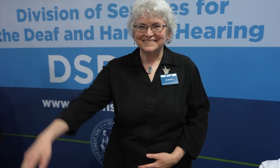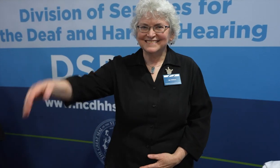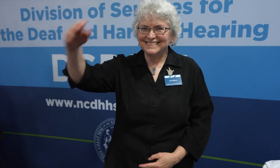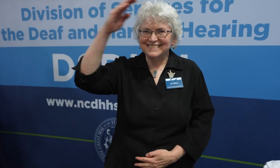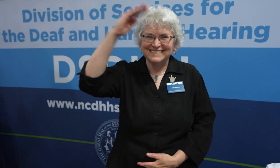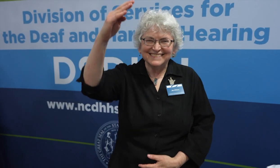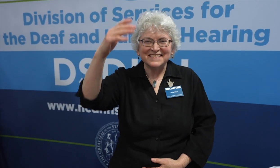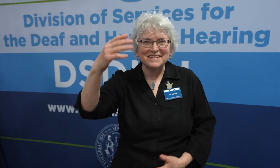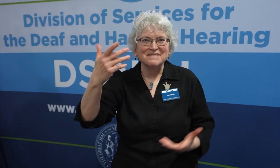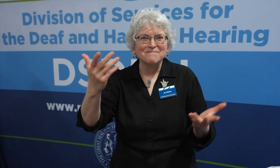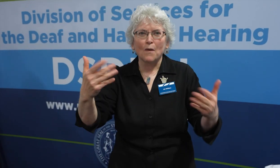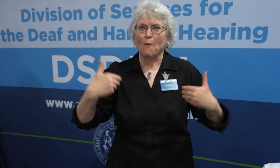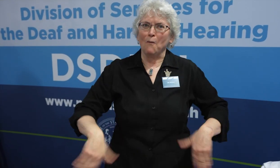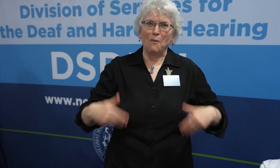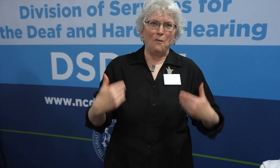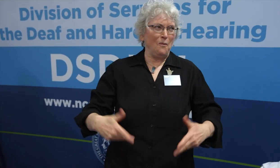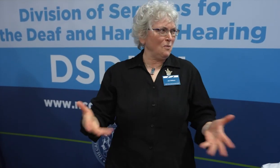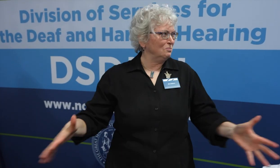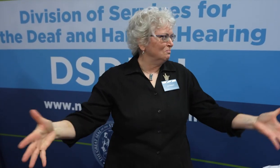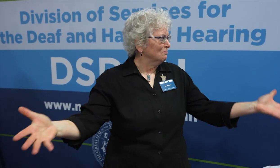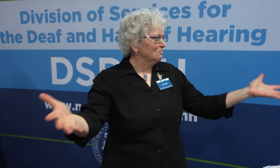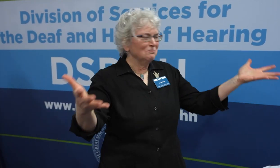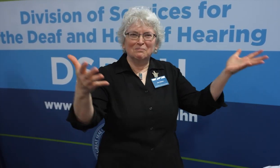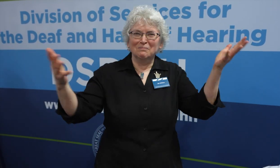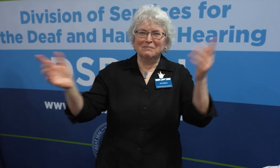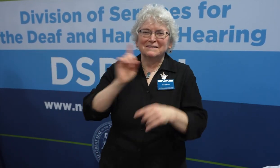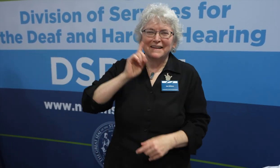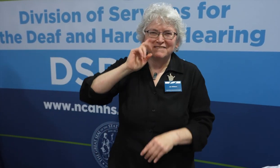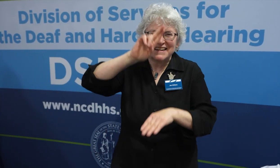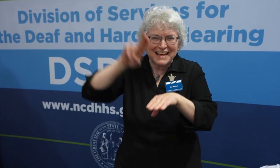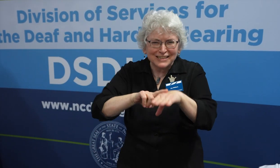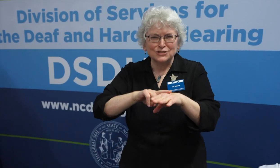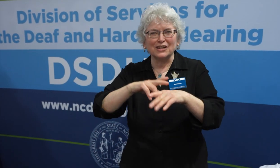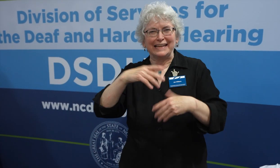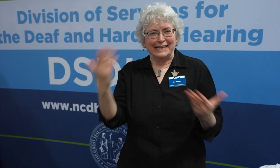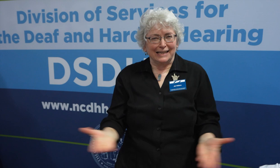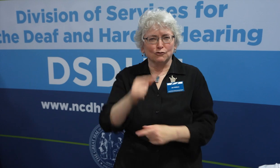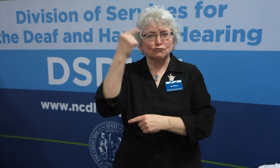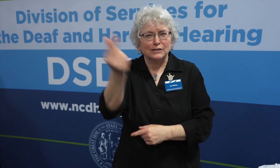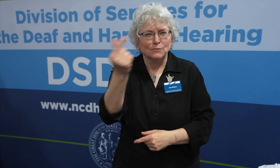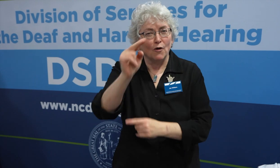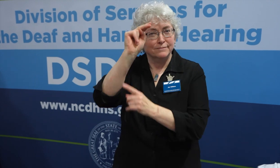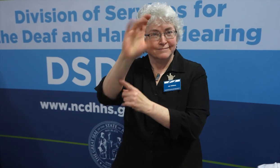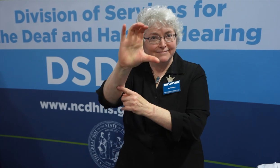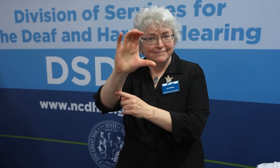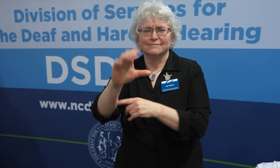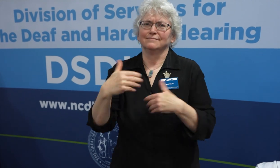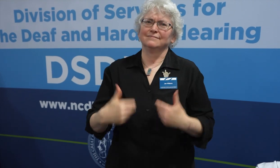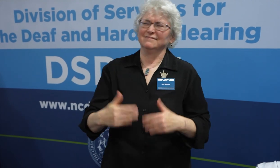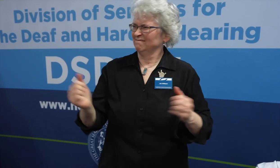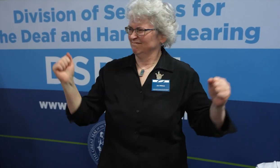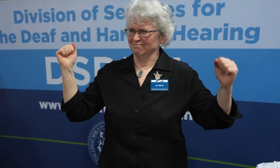Hello! Wow, here we are at the DeafNation Expo in Greensboro, North Carolina!